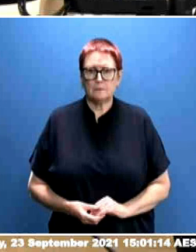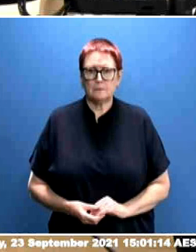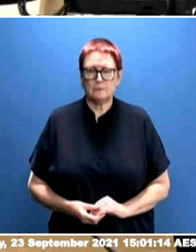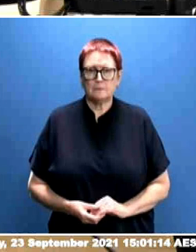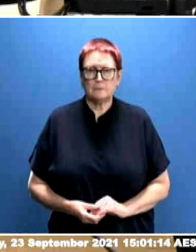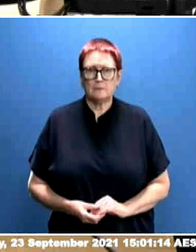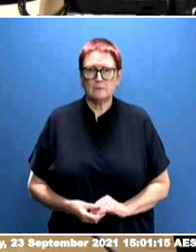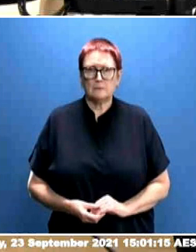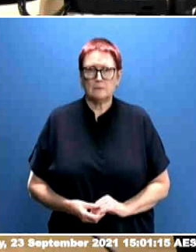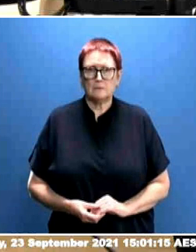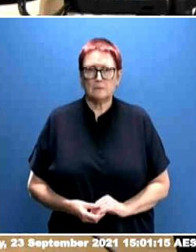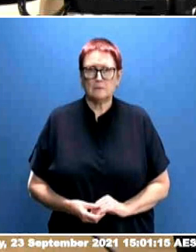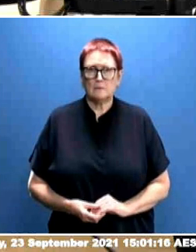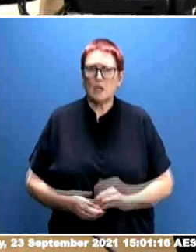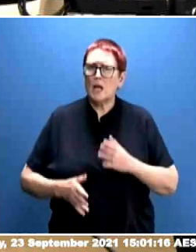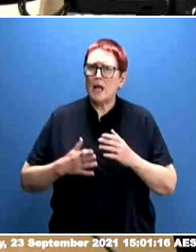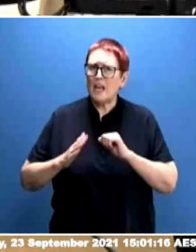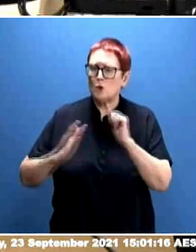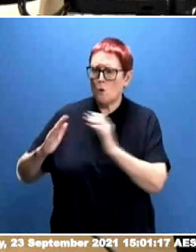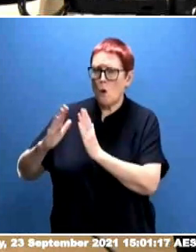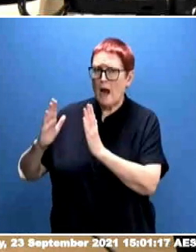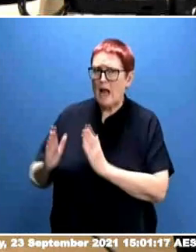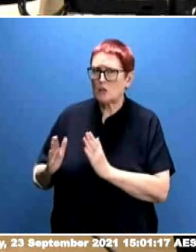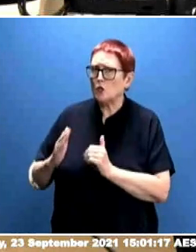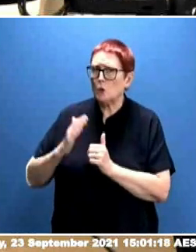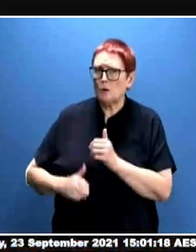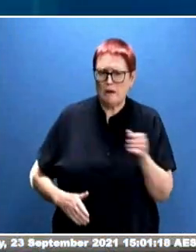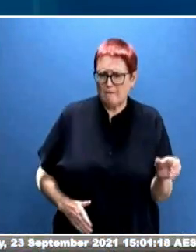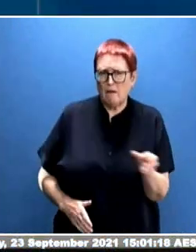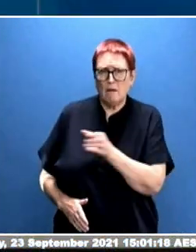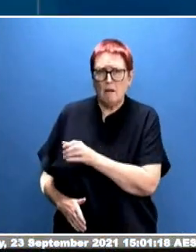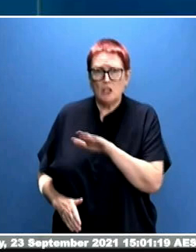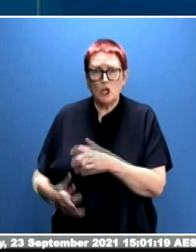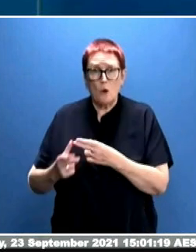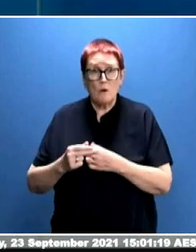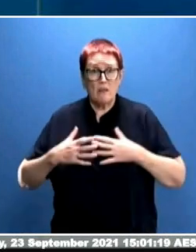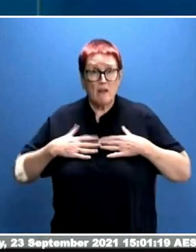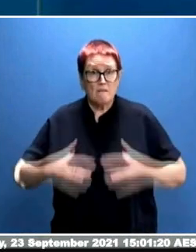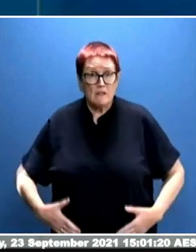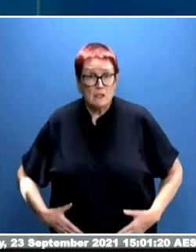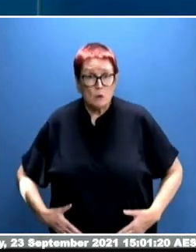with those sort of complex disabilities"? Physical and intellectual disabilities.